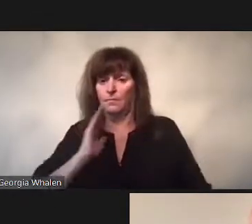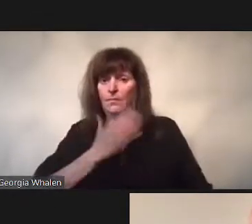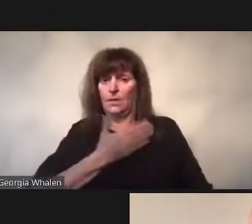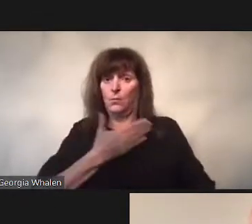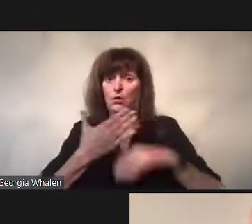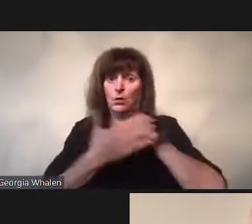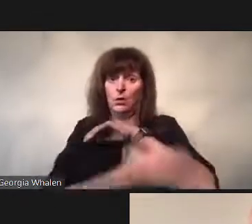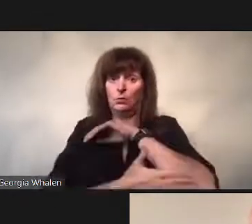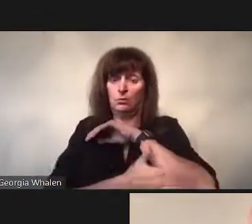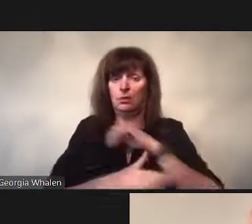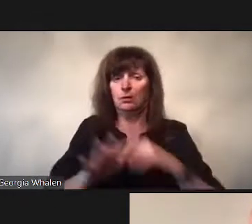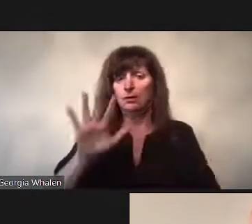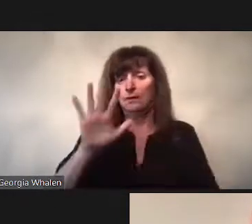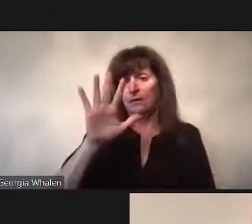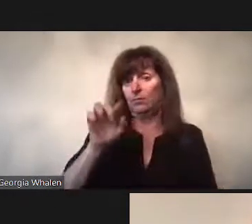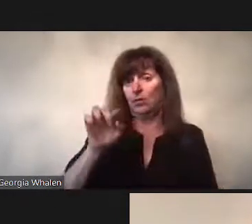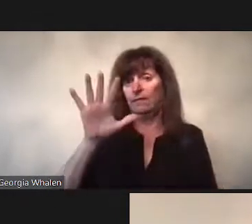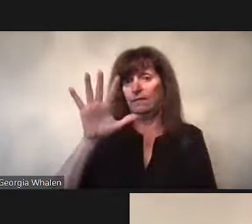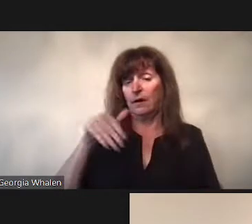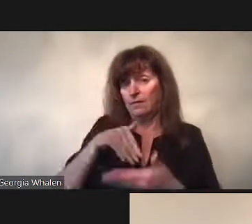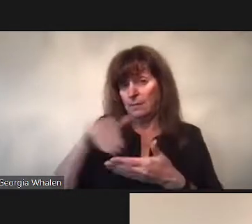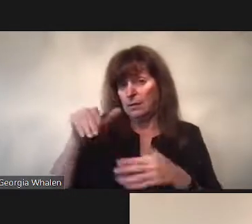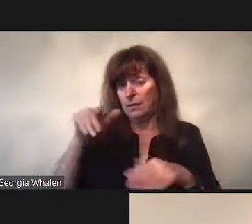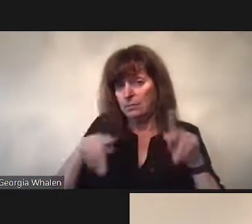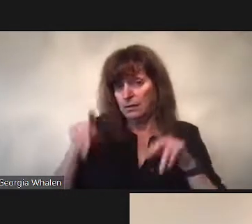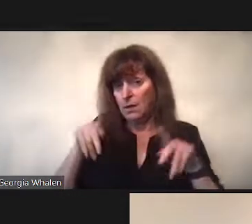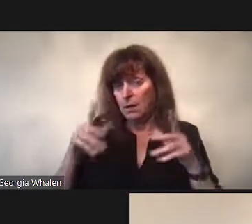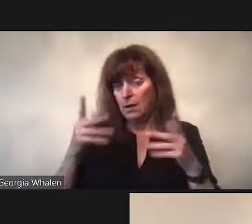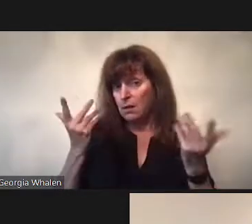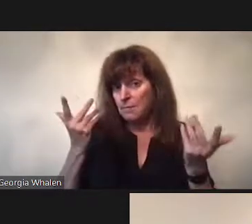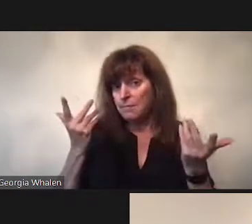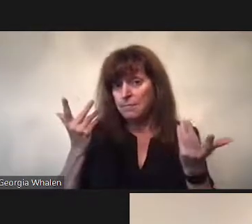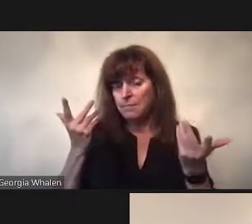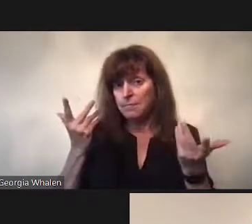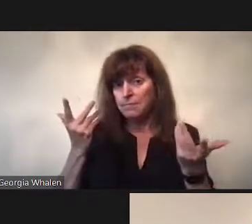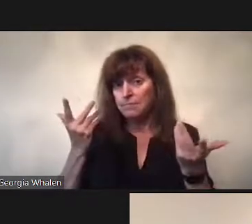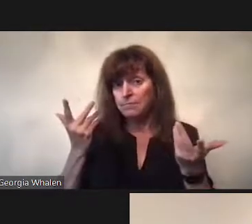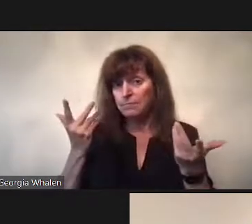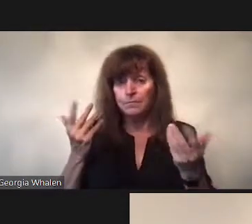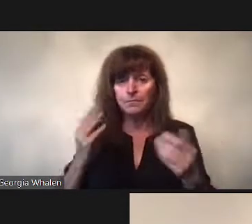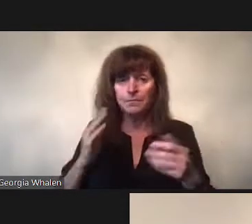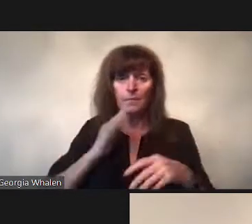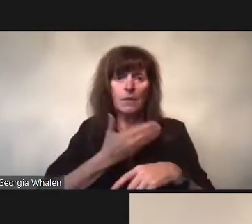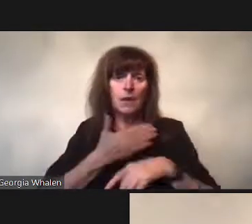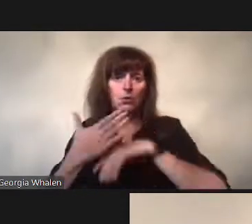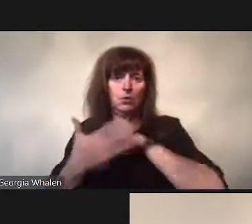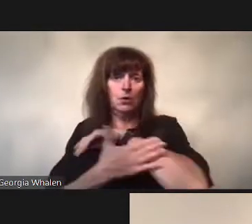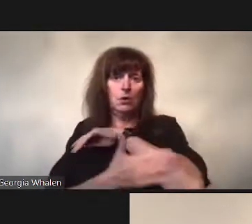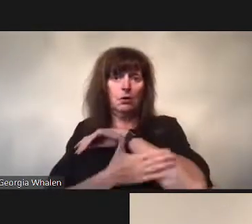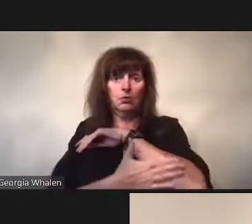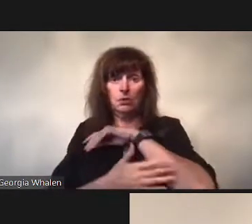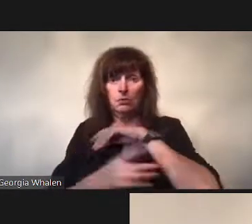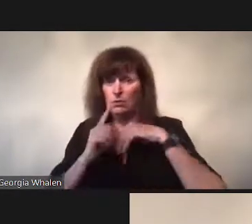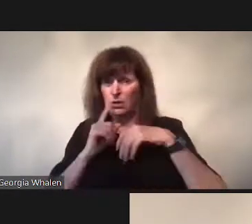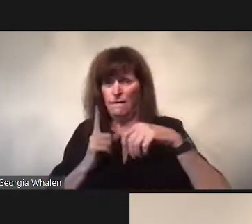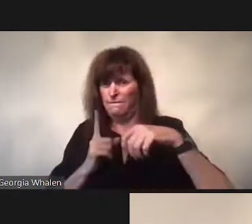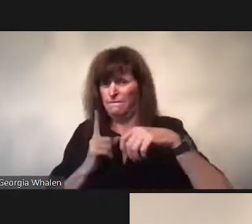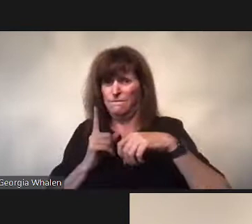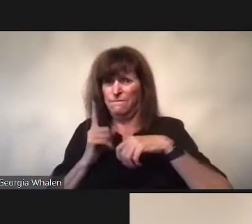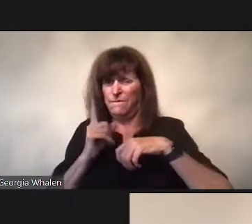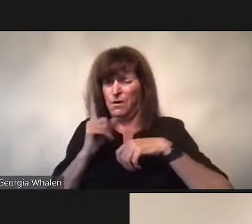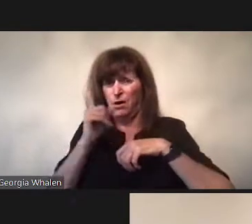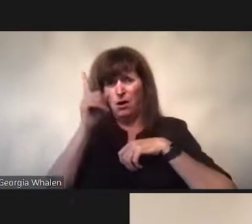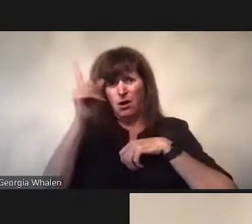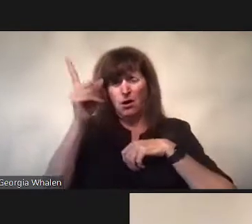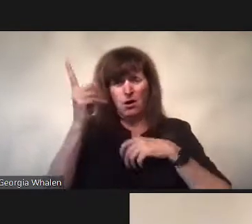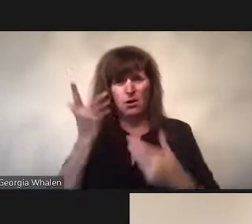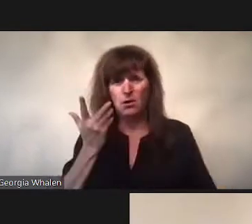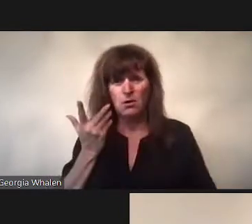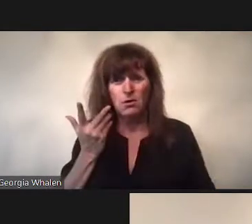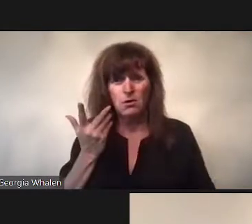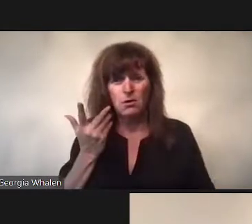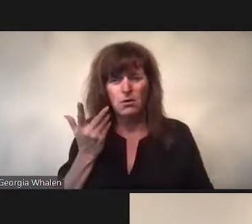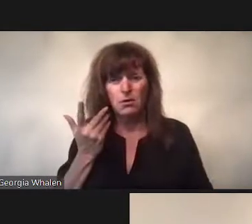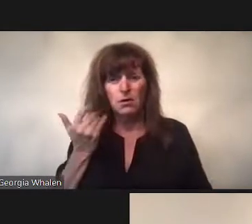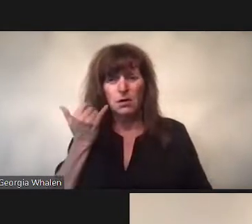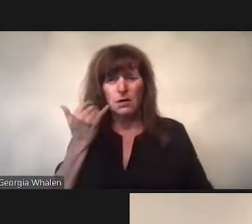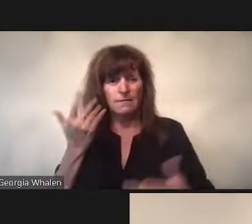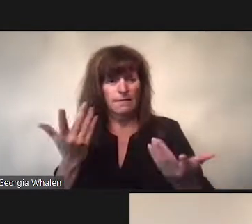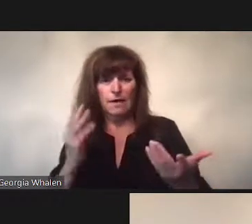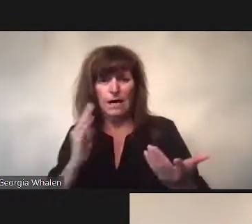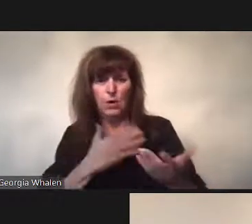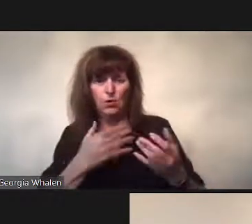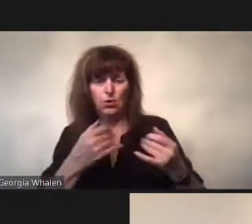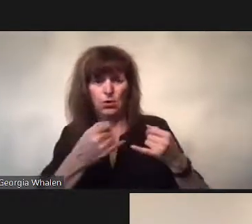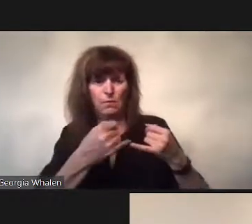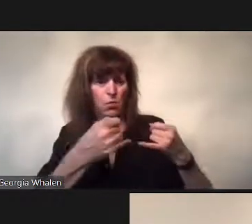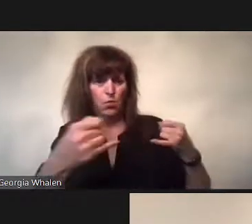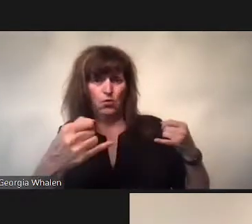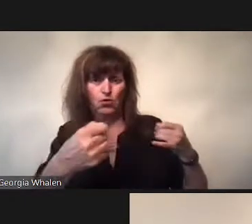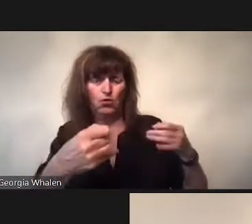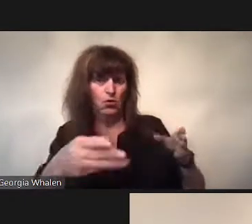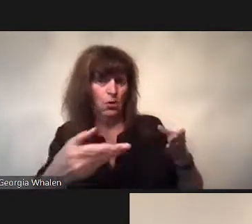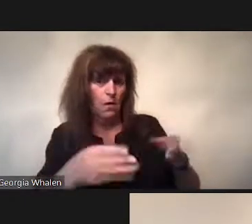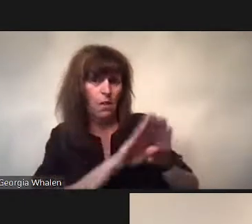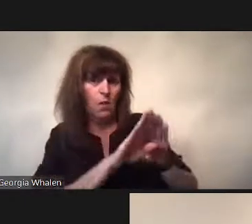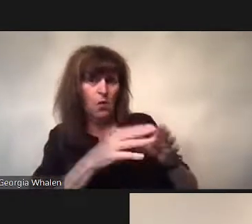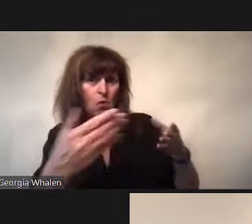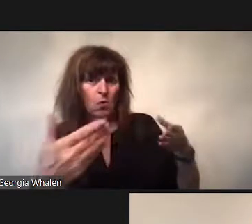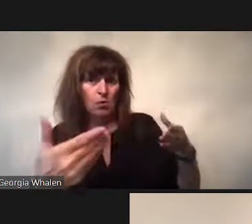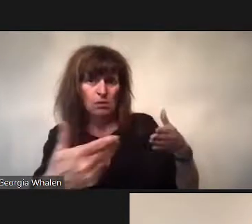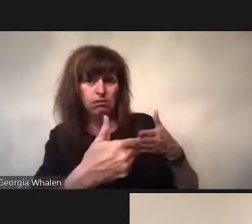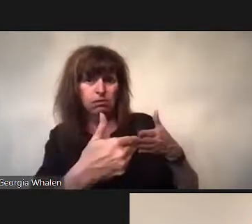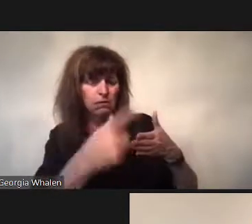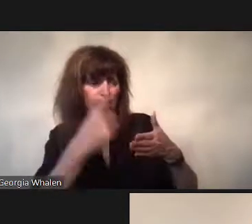I would be interested in hearing a bit about how it’s been in Finland.